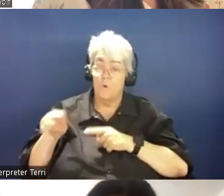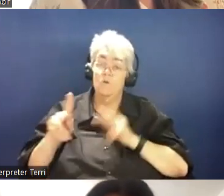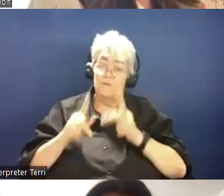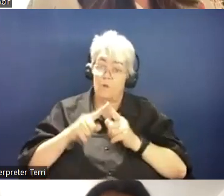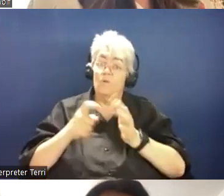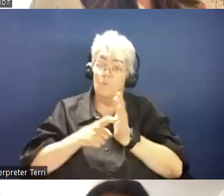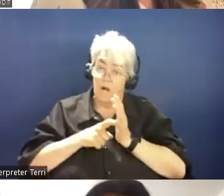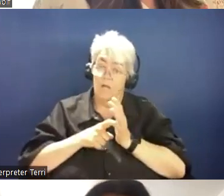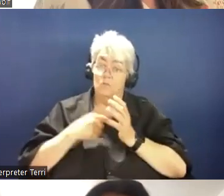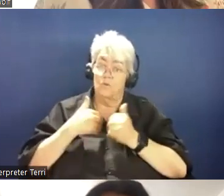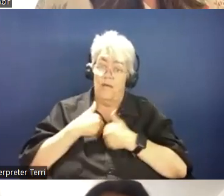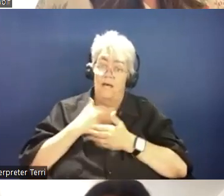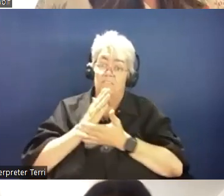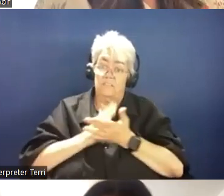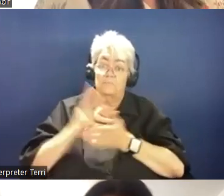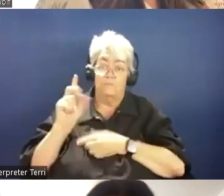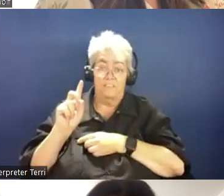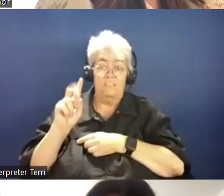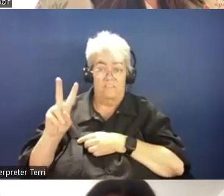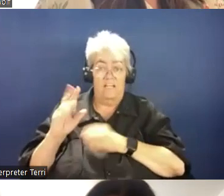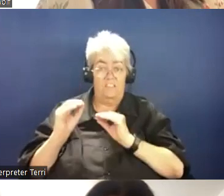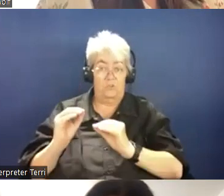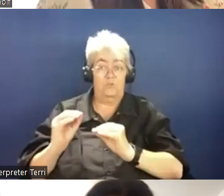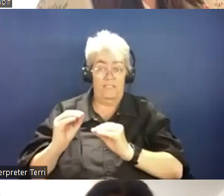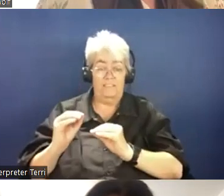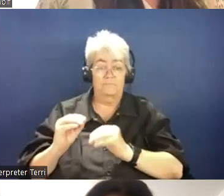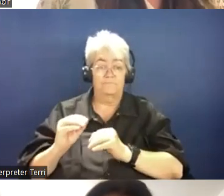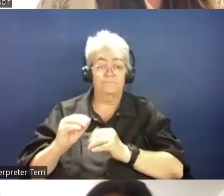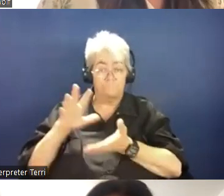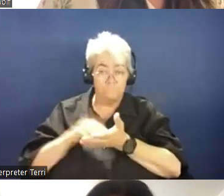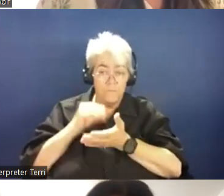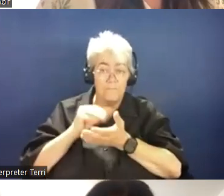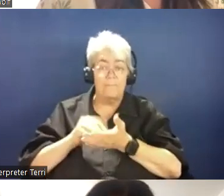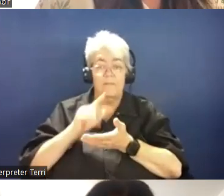level of domestic violence training, in order to be eligible to work on domestic violence cases.